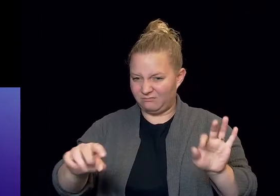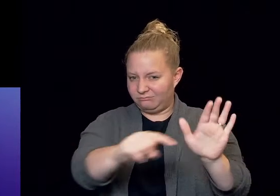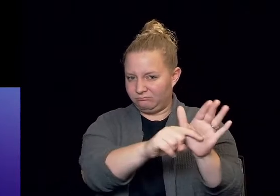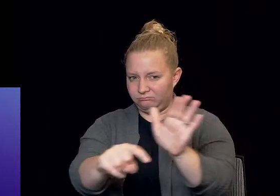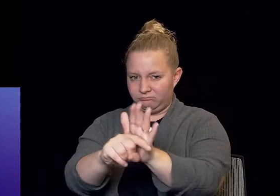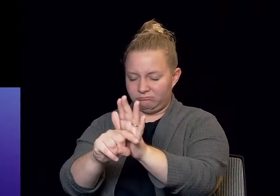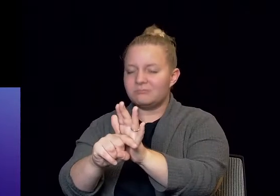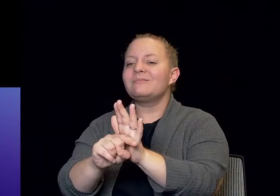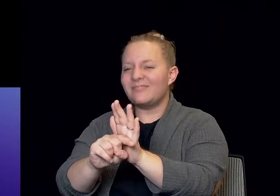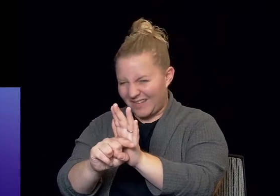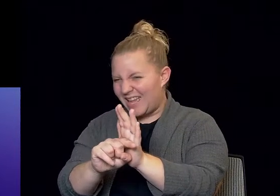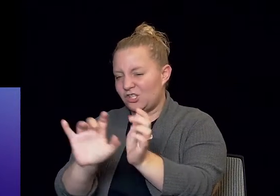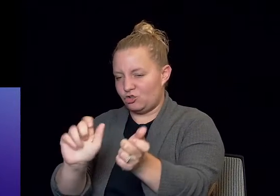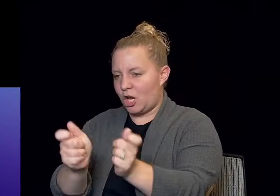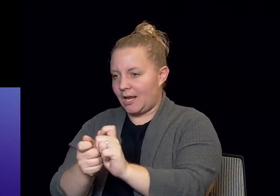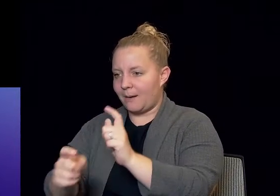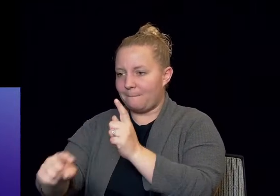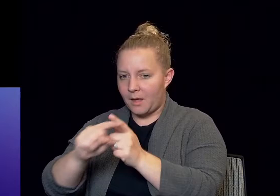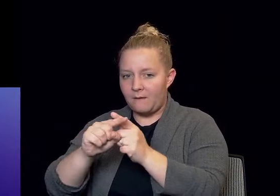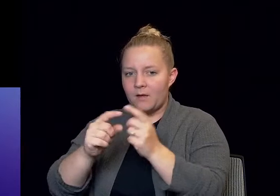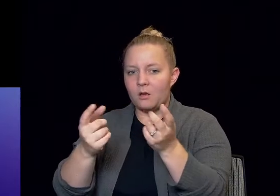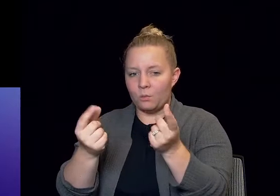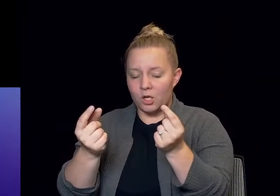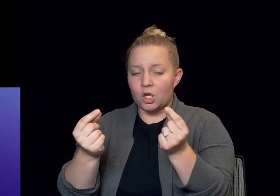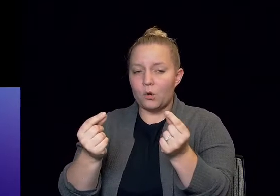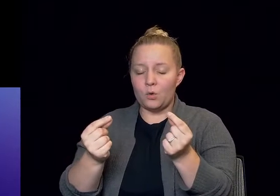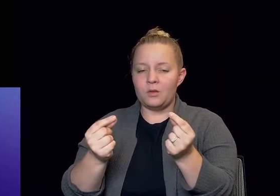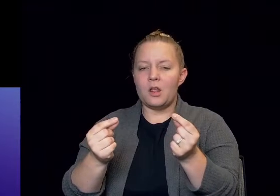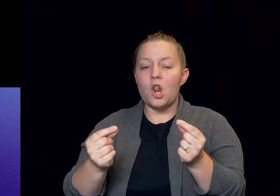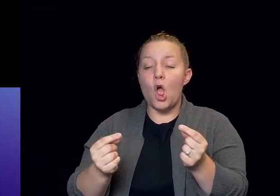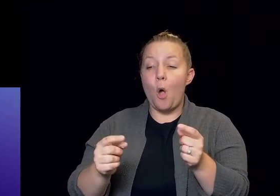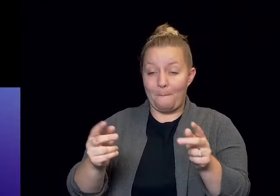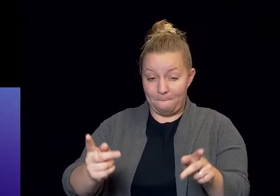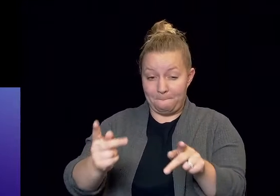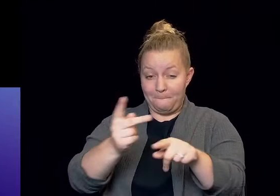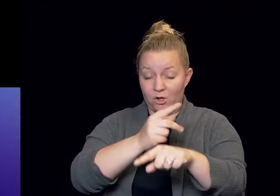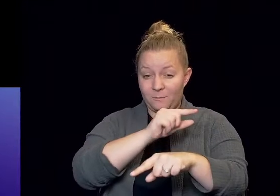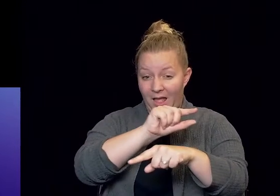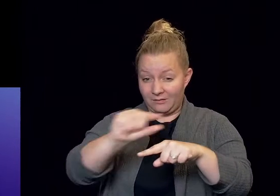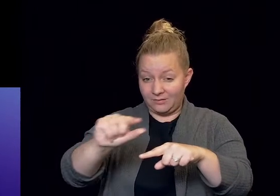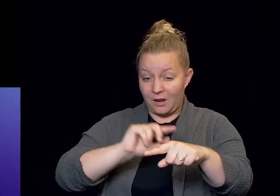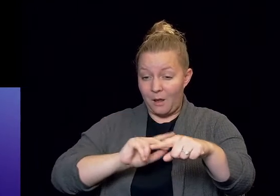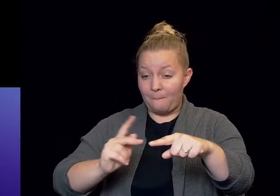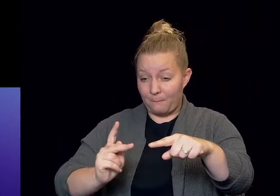to do up here is just multiply straight across. So, in my numerator it's just like 1 times 2 so I get